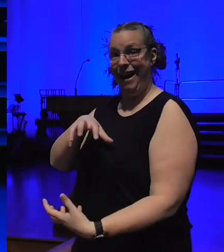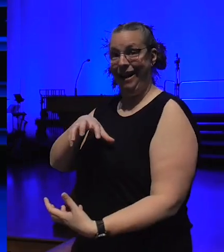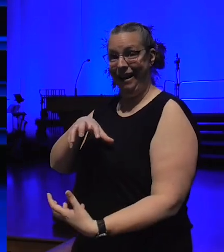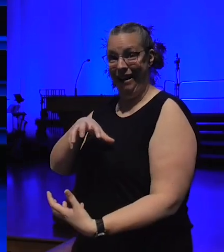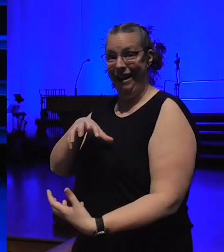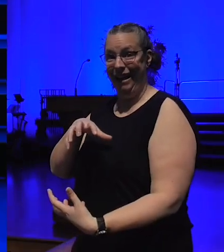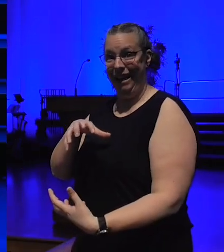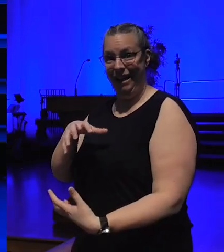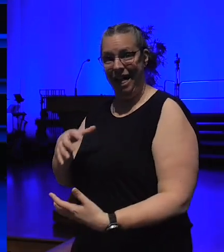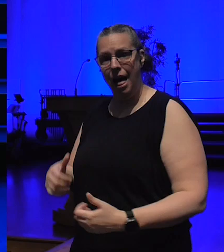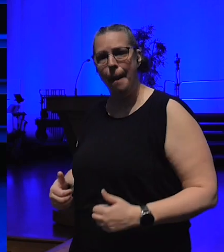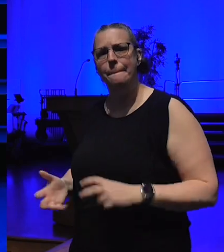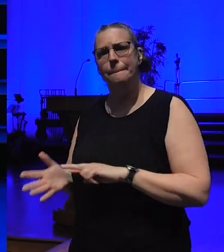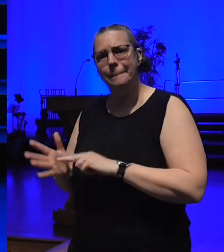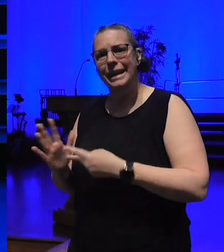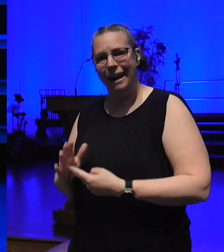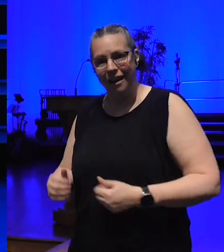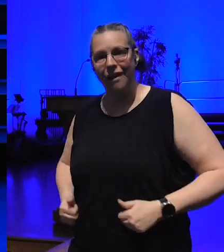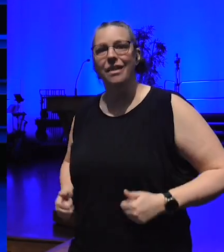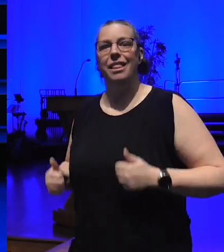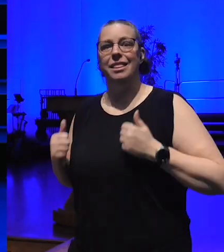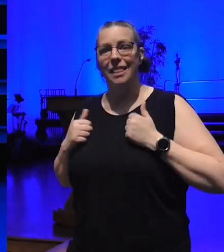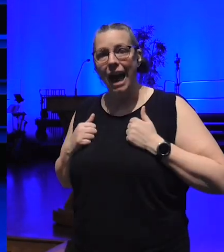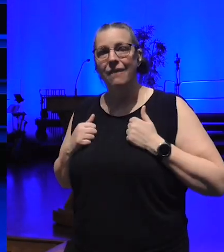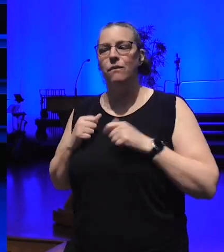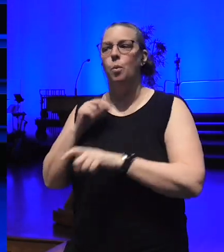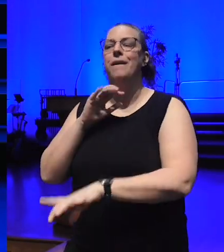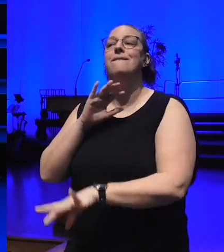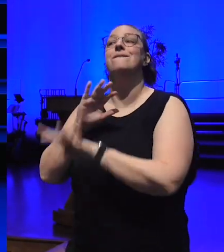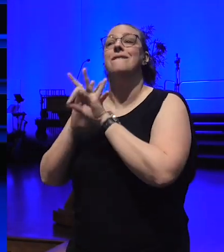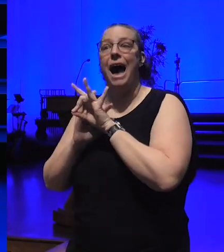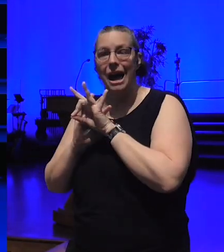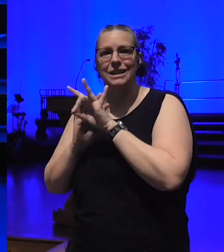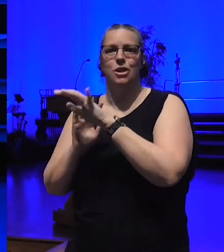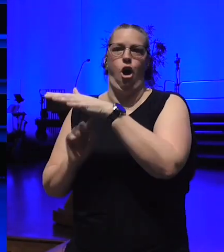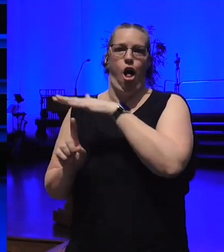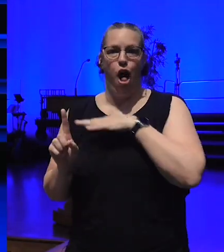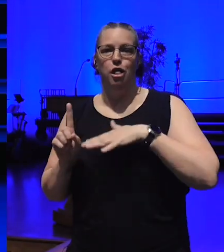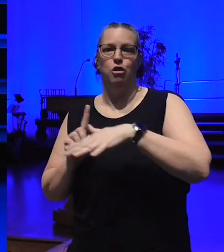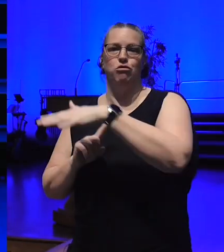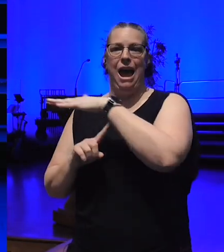Life the meaning of life not only is something that we find all around us but it grows GRS and